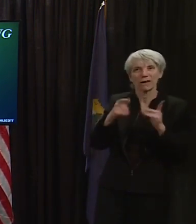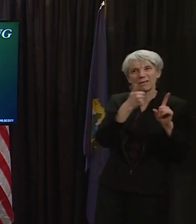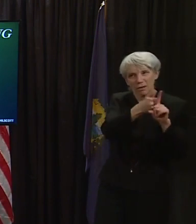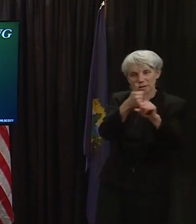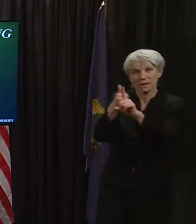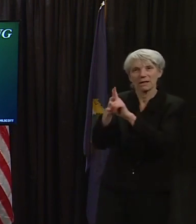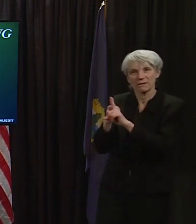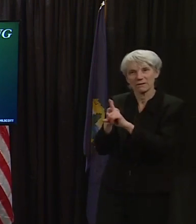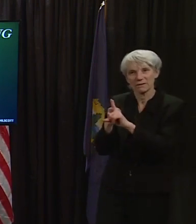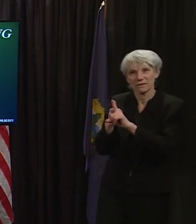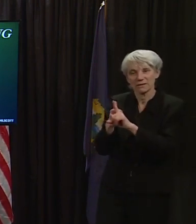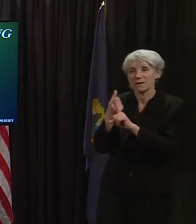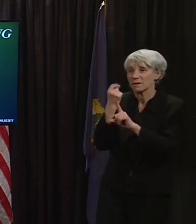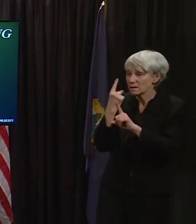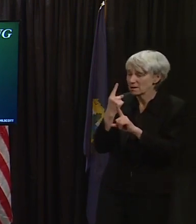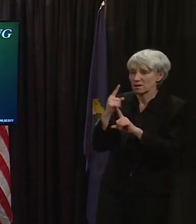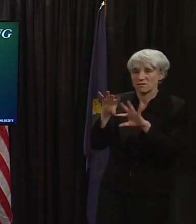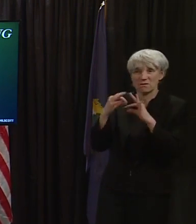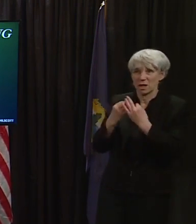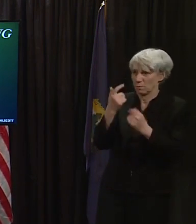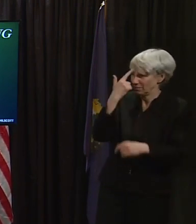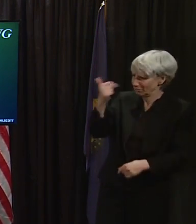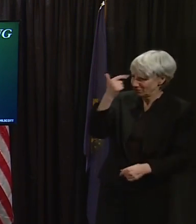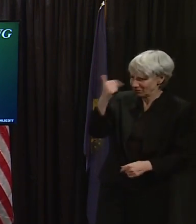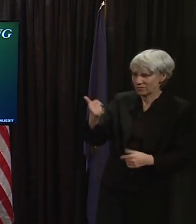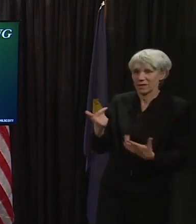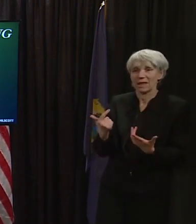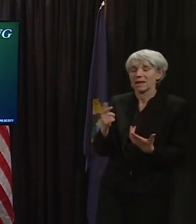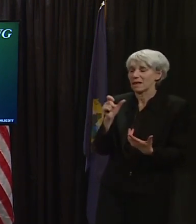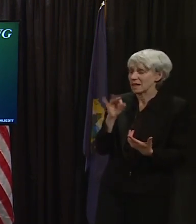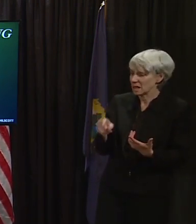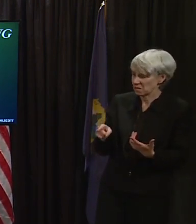family sees fit. They could use them for asymptomatic screening if they like